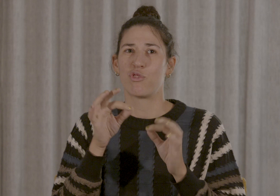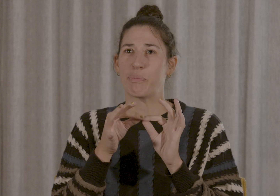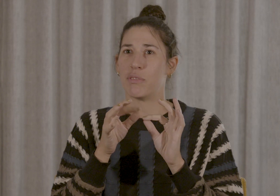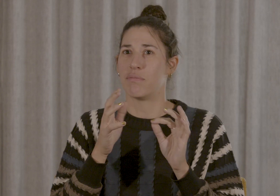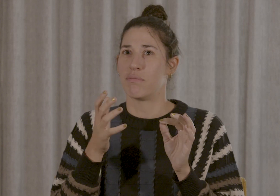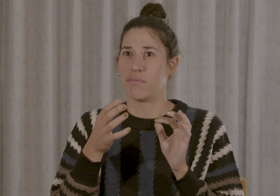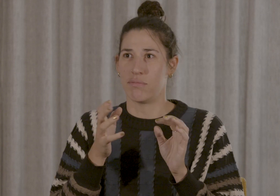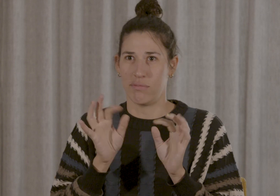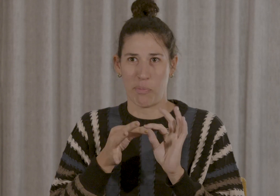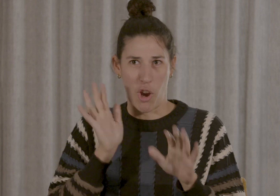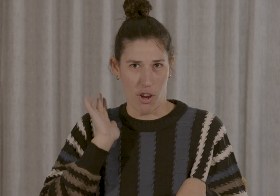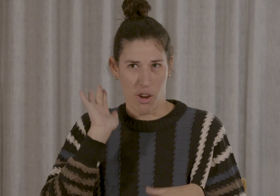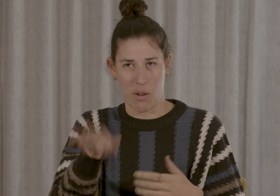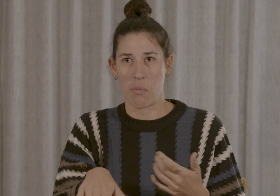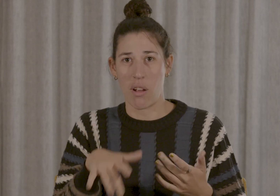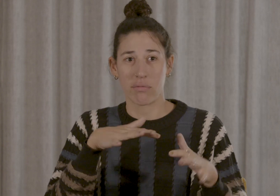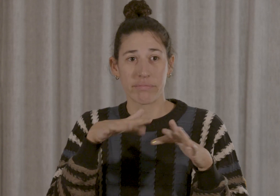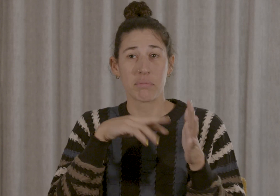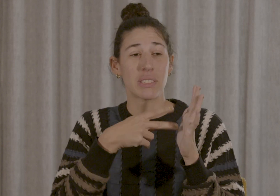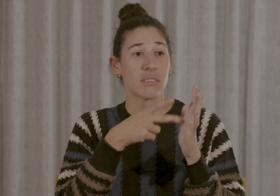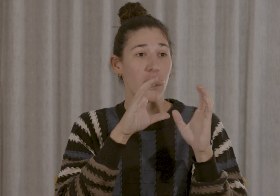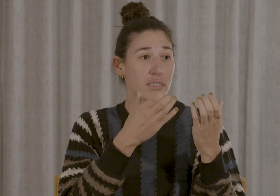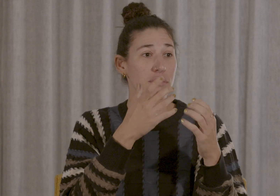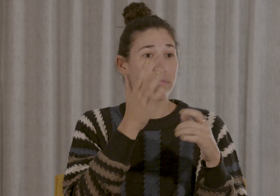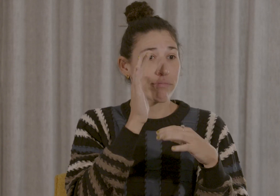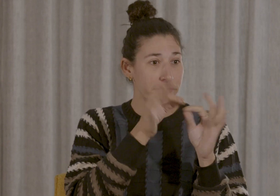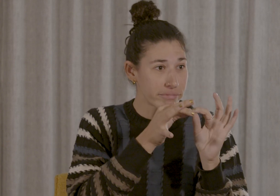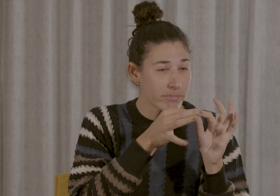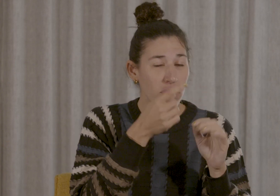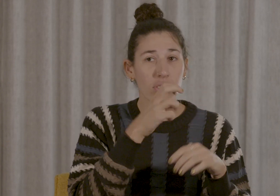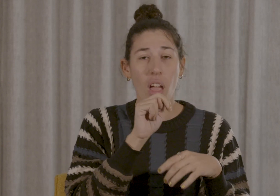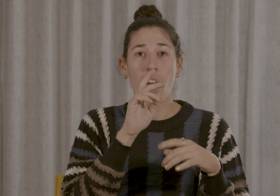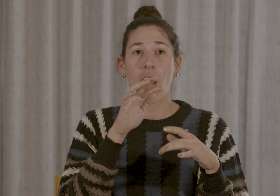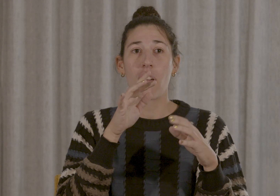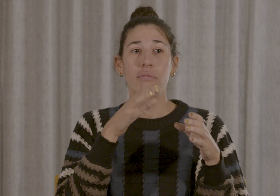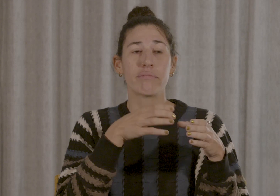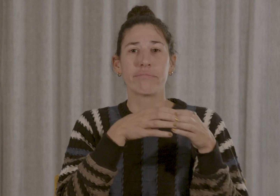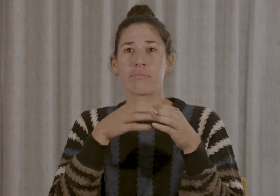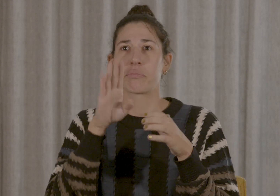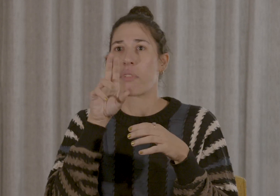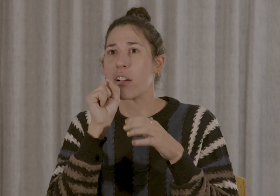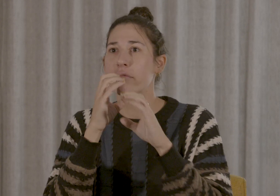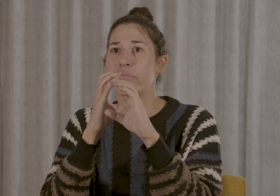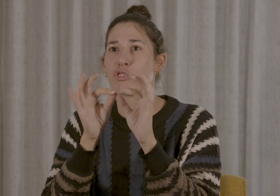The interpreters were working the entire time. Classroom lectures, on the bus in route to a location,